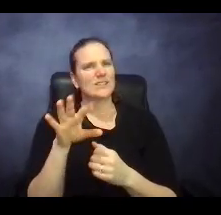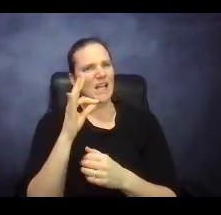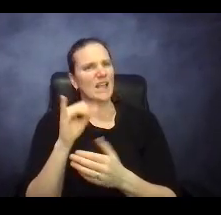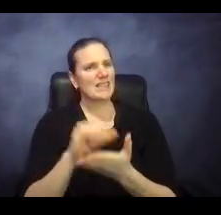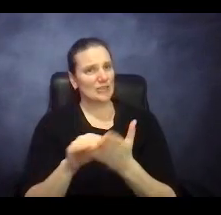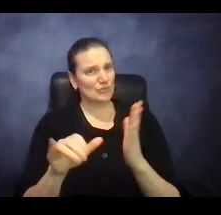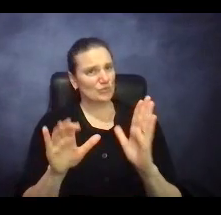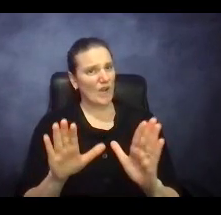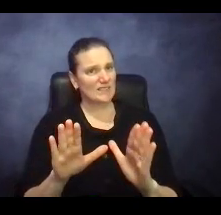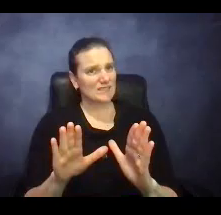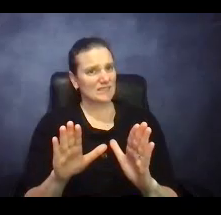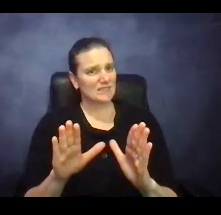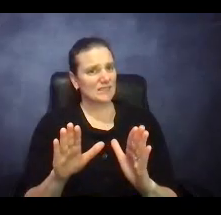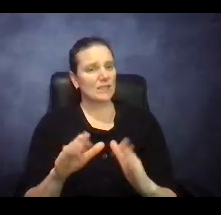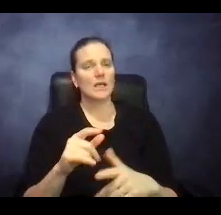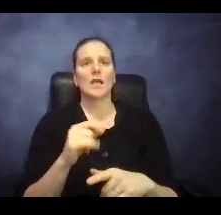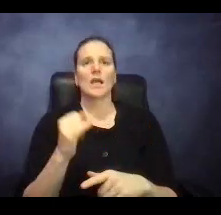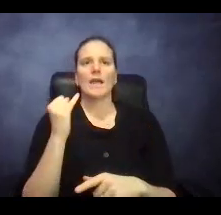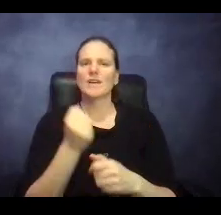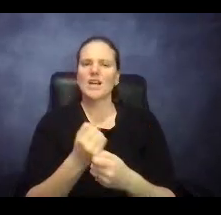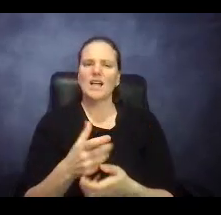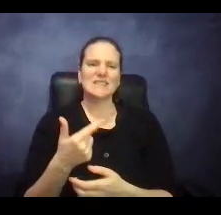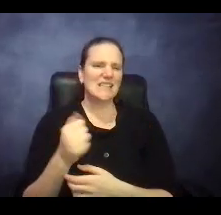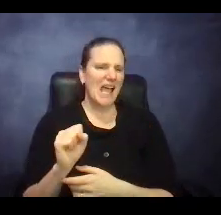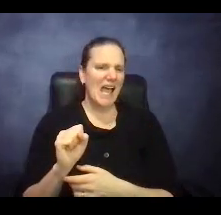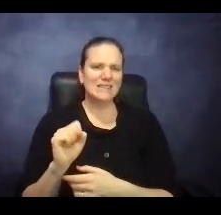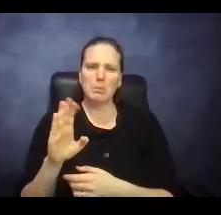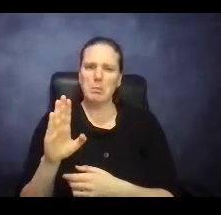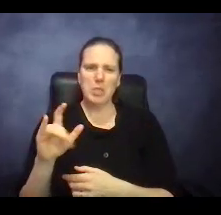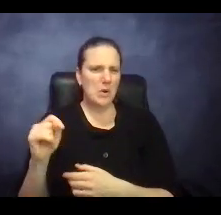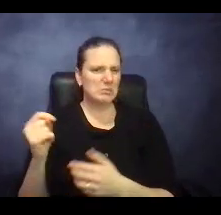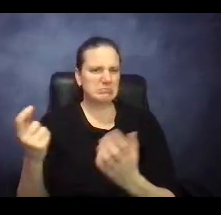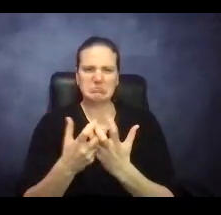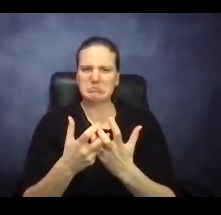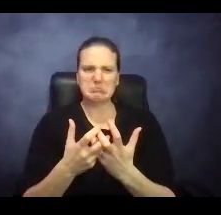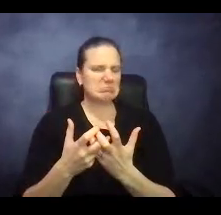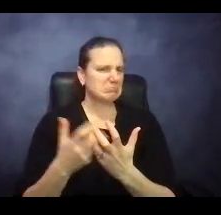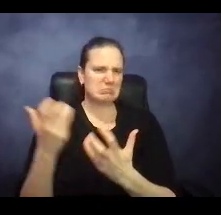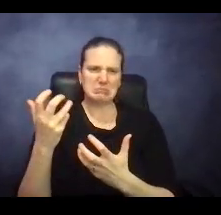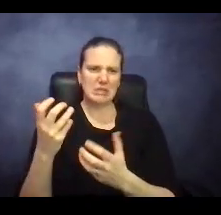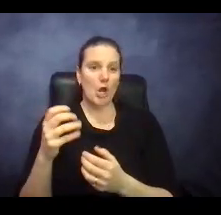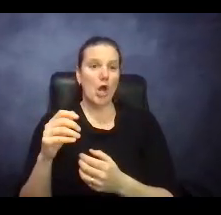I I, as long as it doesn't, if it causes gas and bloating, it's not for you. If it has artificial sweeteners in it, it's not for you.